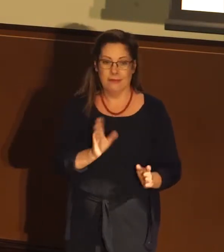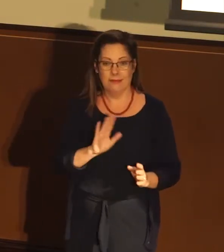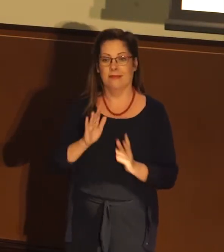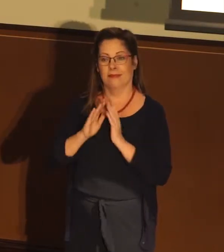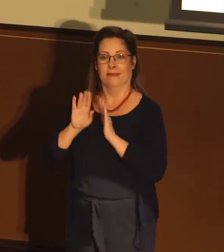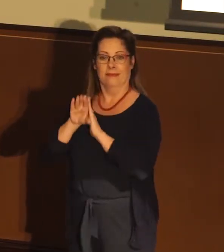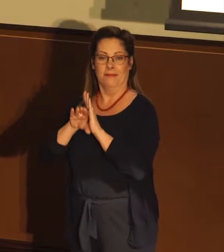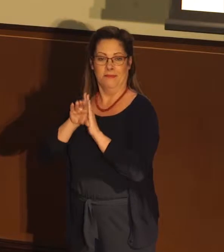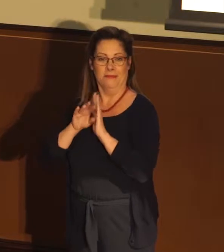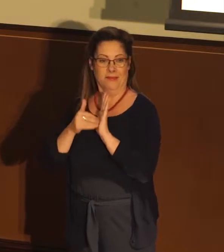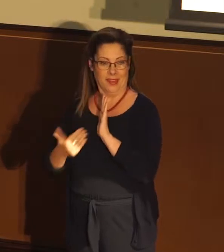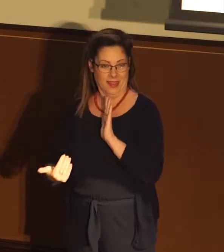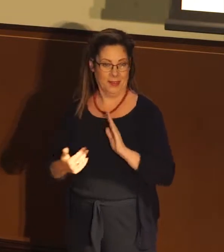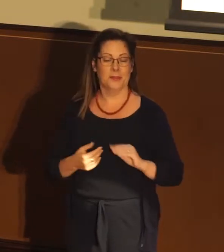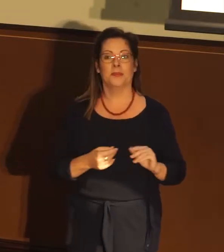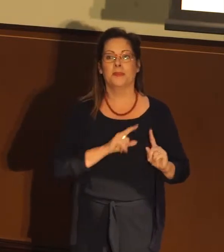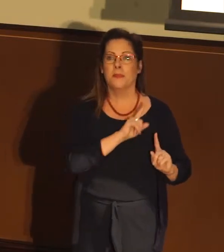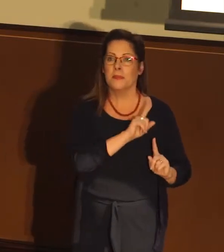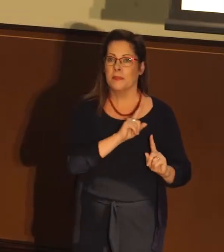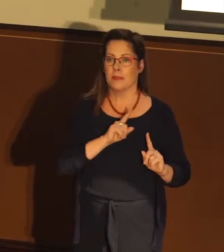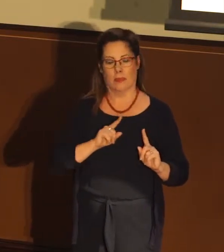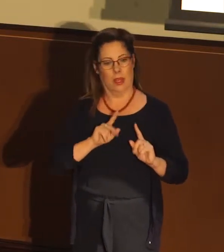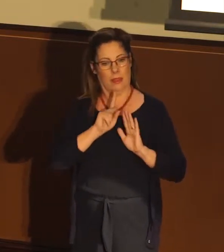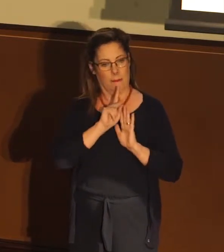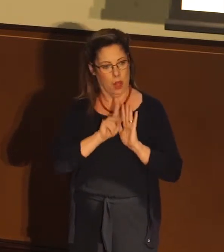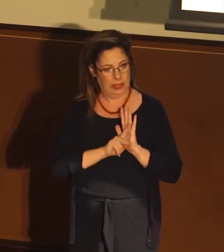But the other part of it was that, the policies and procedures about everything.